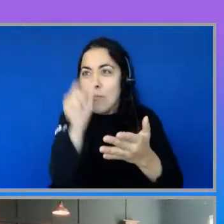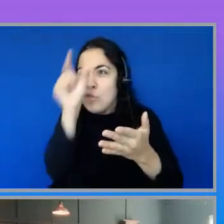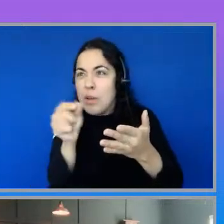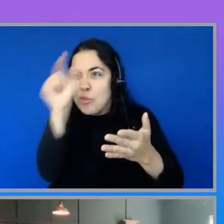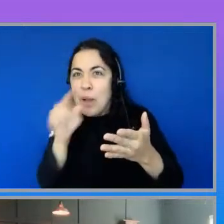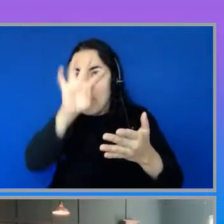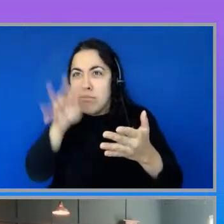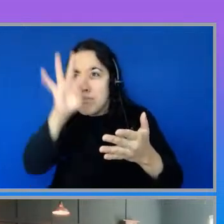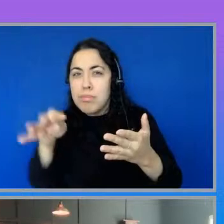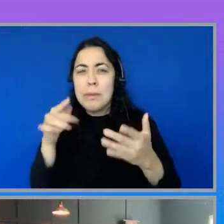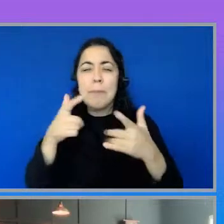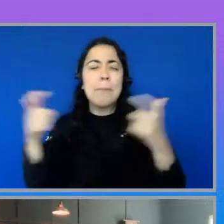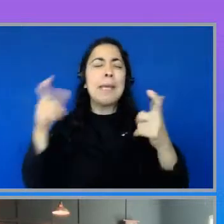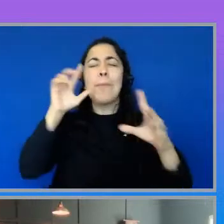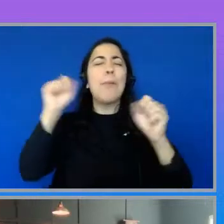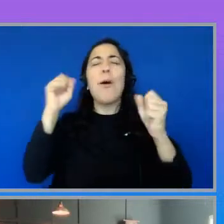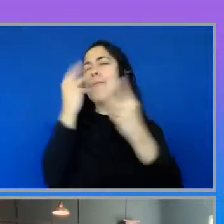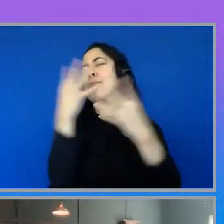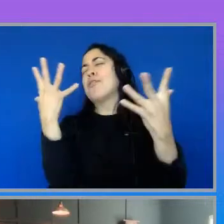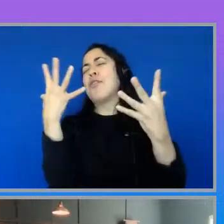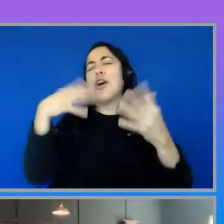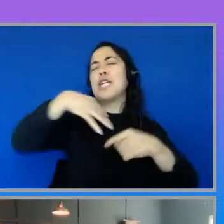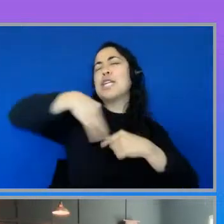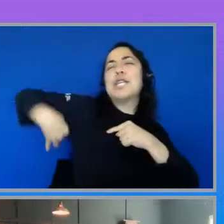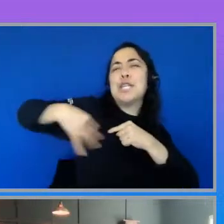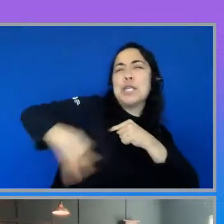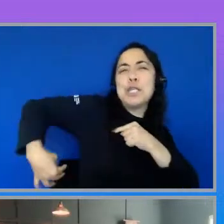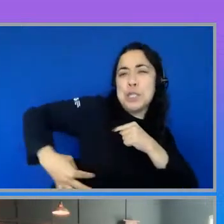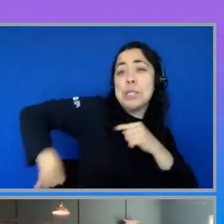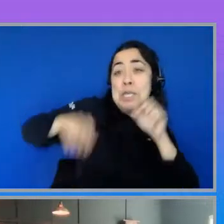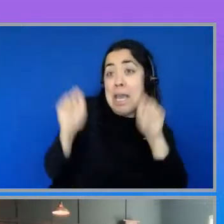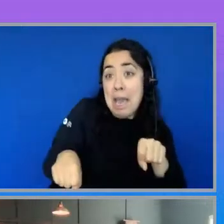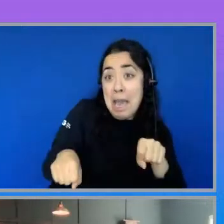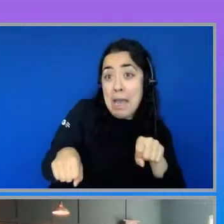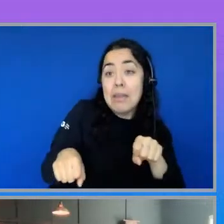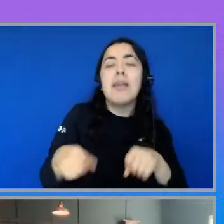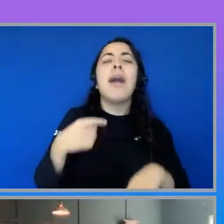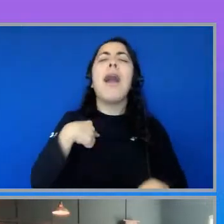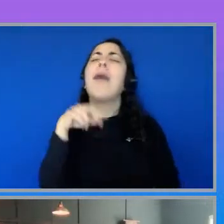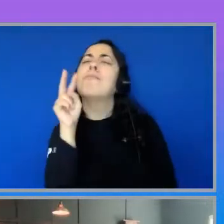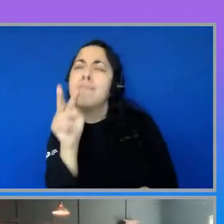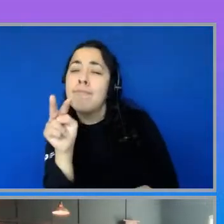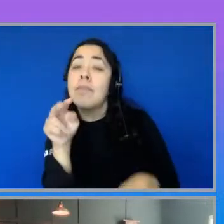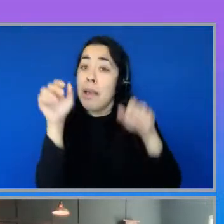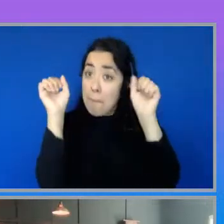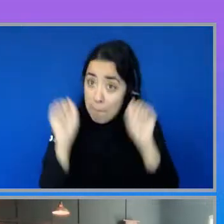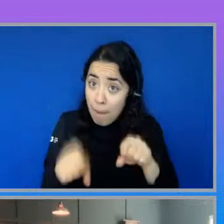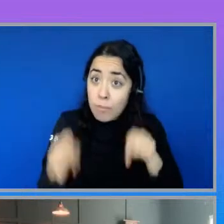those stripes big, bold and beautiful on that zebra, right? So to me it's the way of saying, can you see something stand out